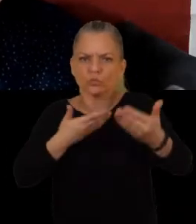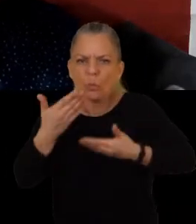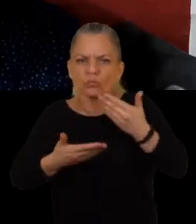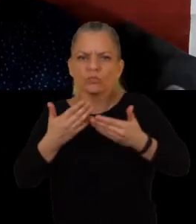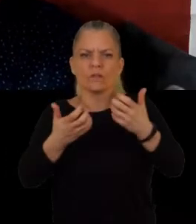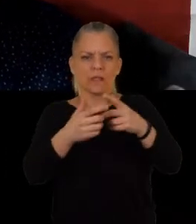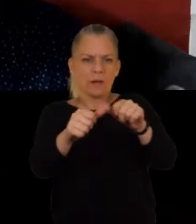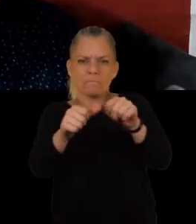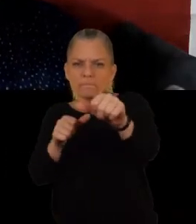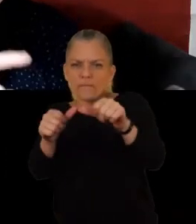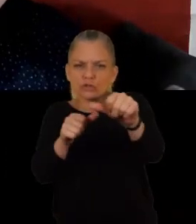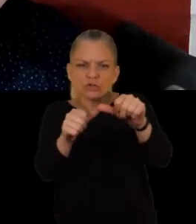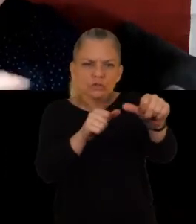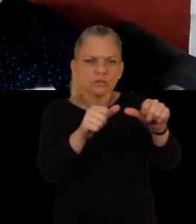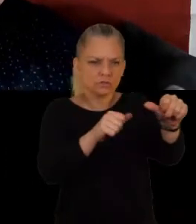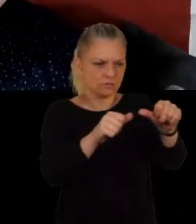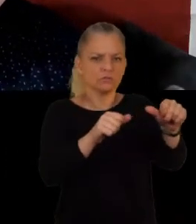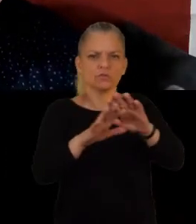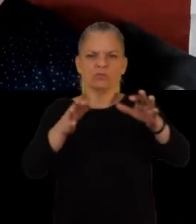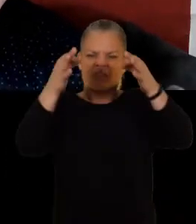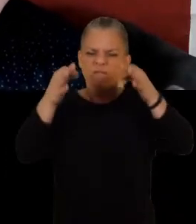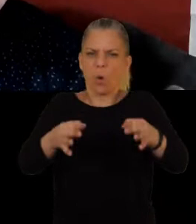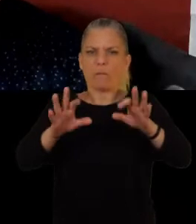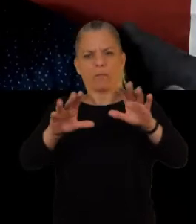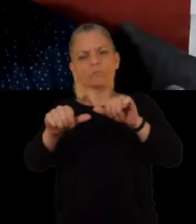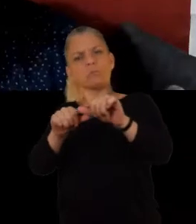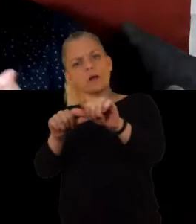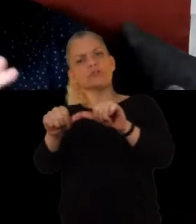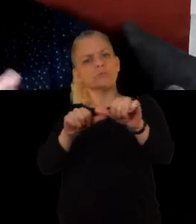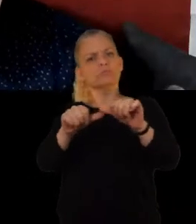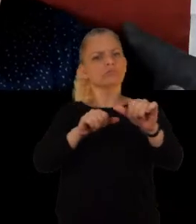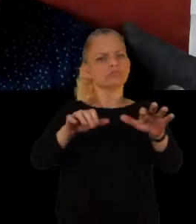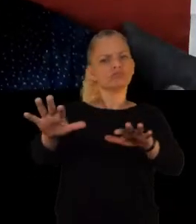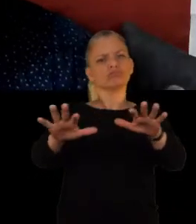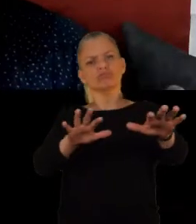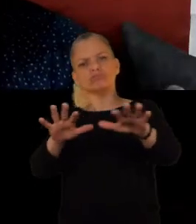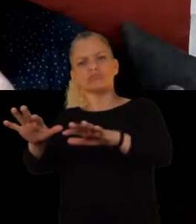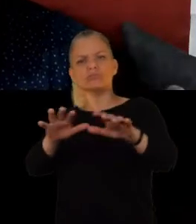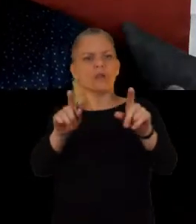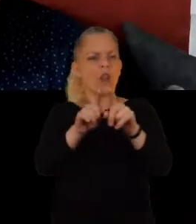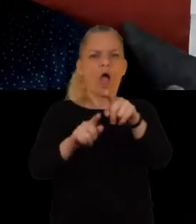great story but and then kind of measuring and not in an overly formal way but measuring like there